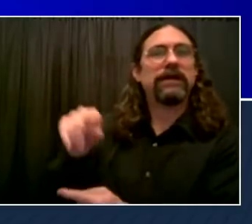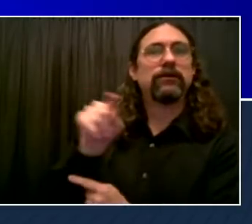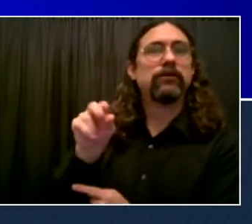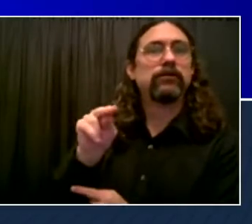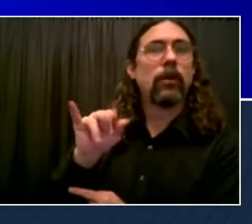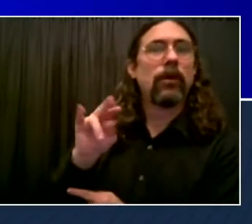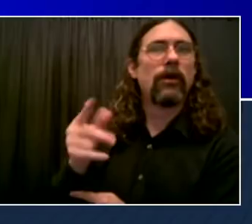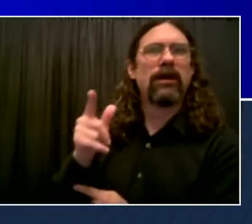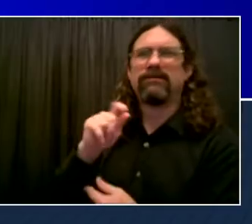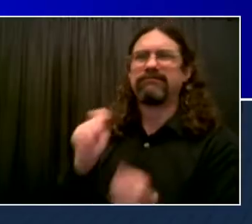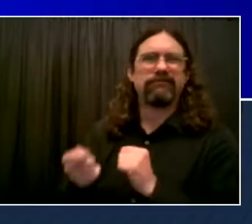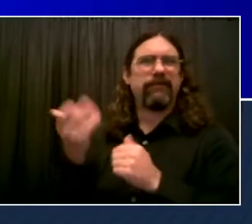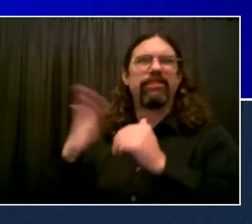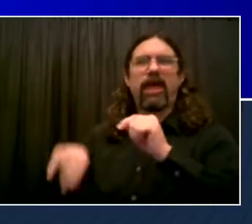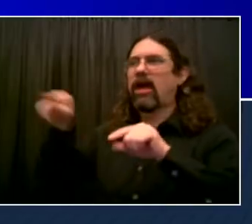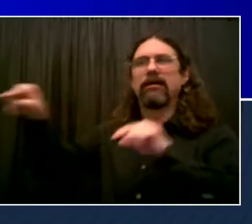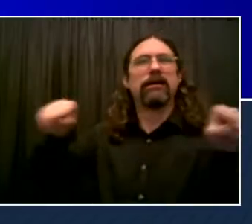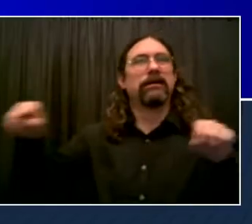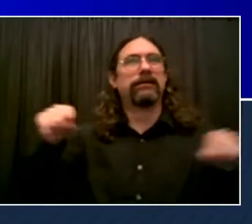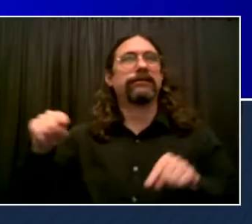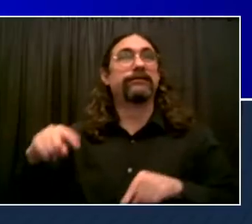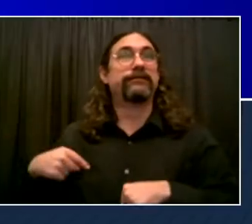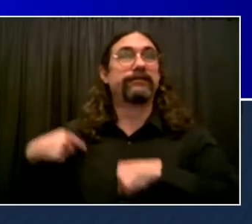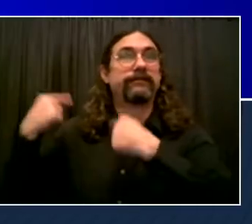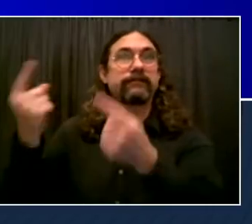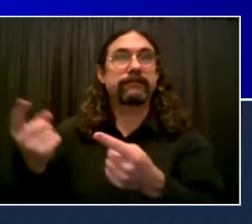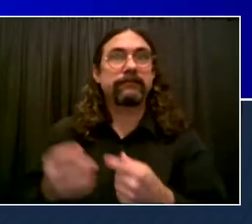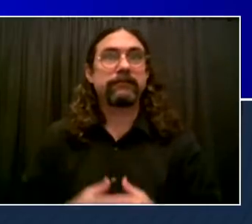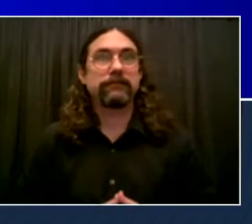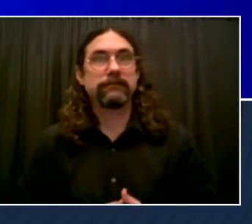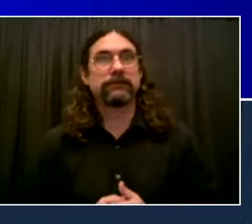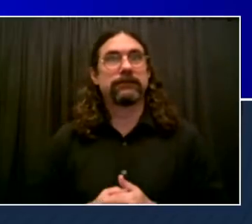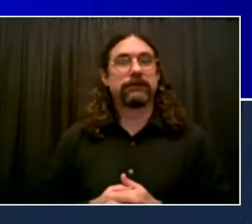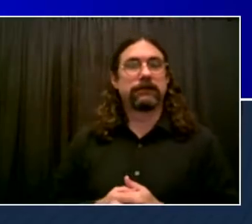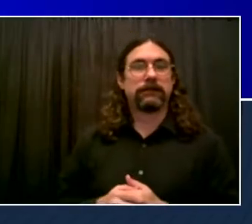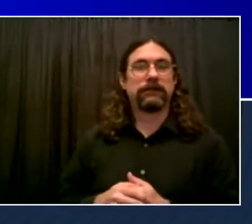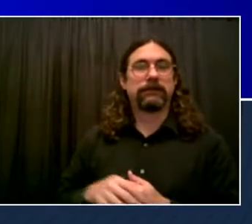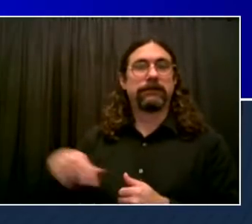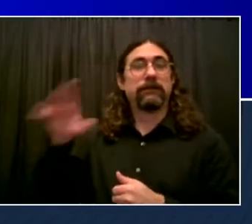THIS IS THE BIGGEST REZONING THIS ADMINISTRATION